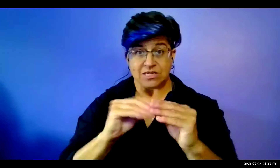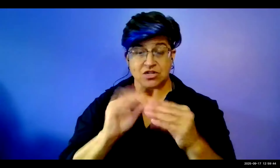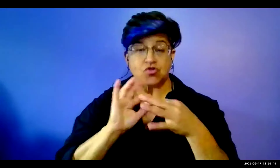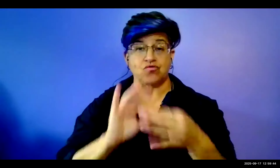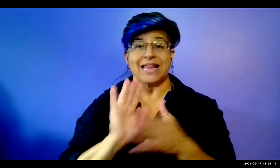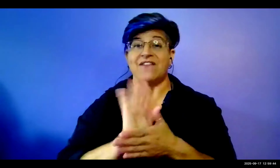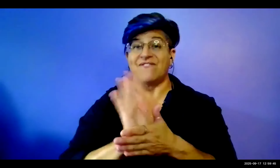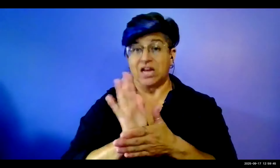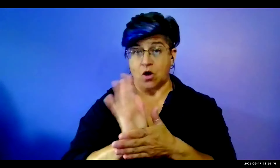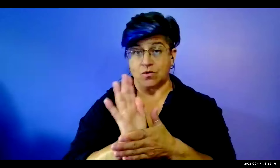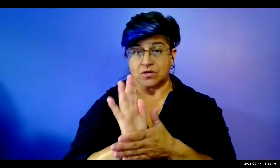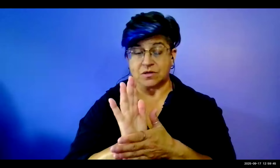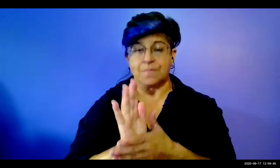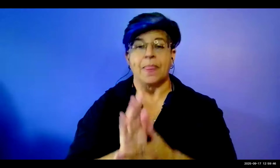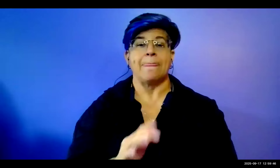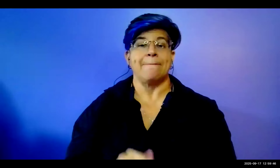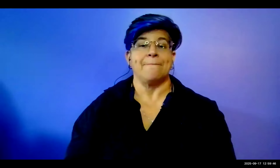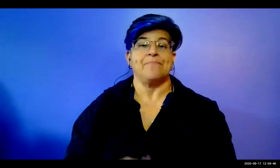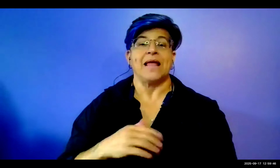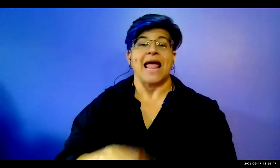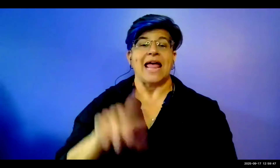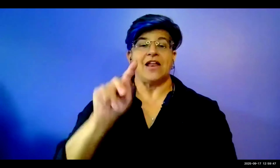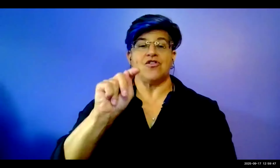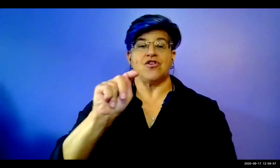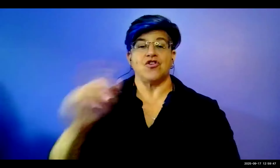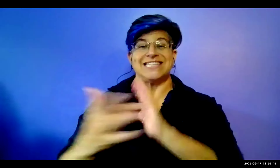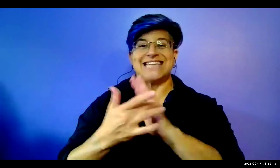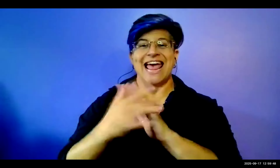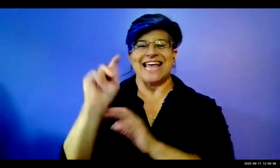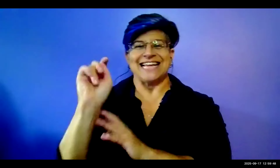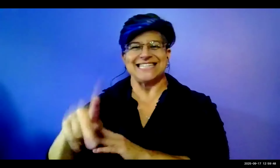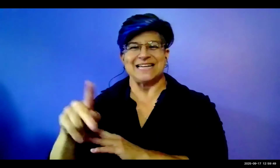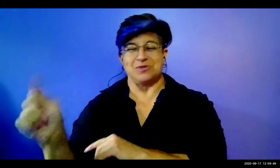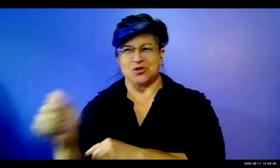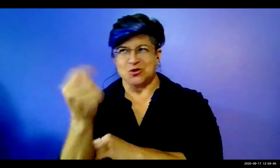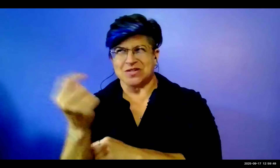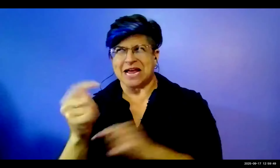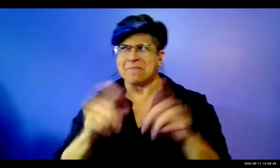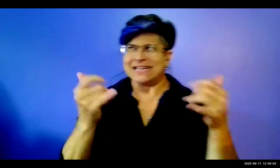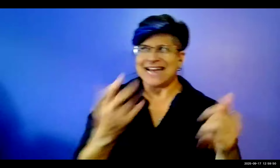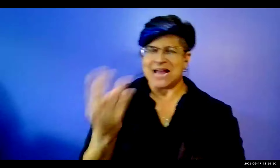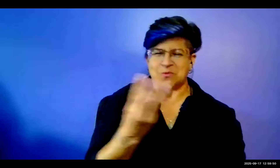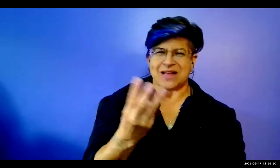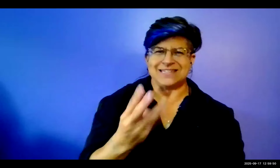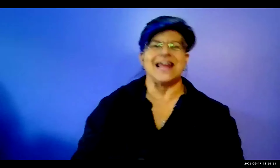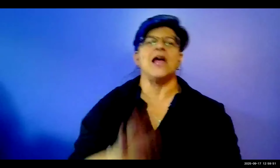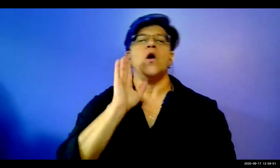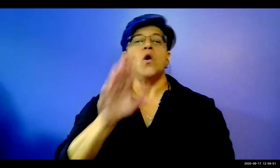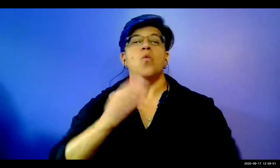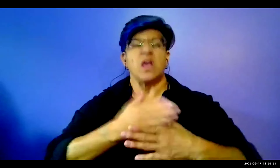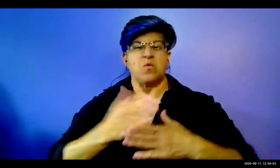In your Tech Tip Tuesdays that you're actually getting today on a Wednesday, we will reshare the link if you've not yet signed up.